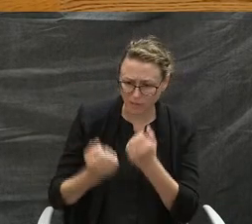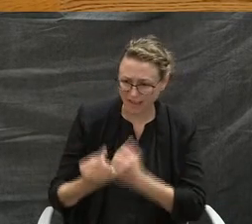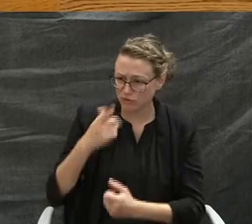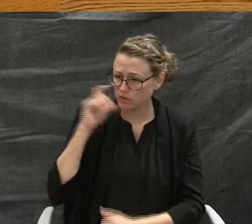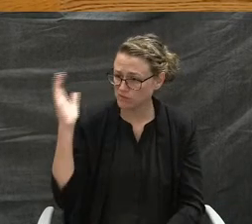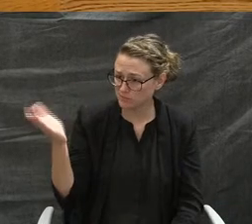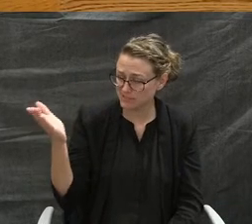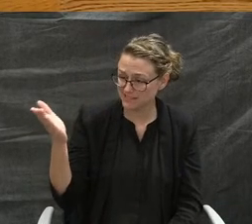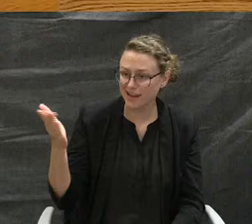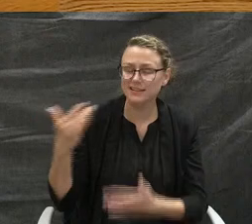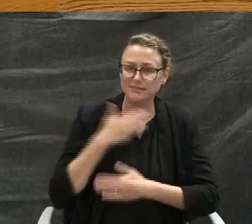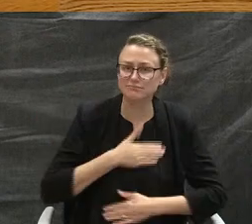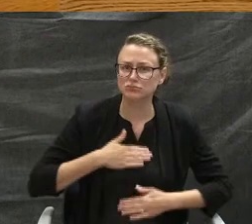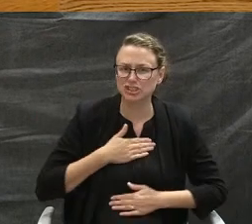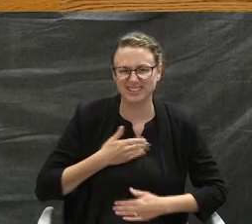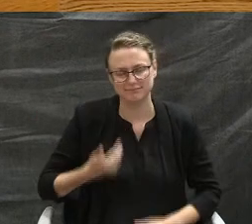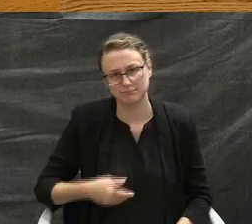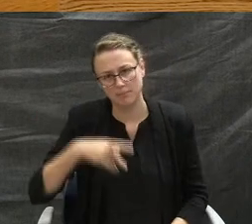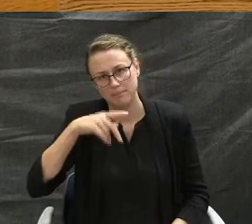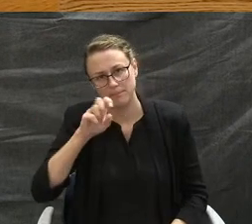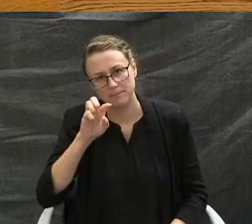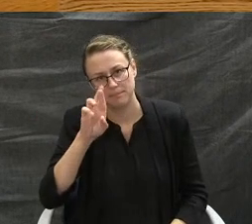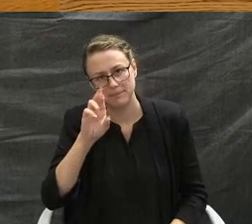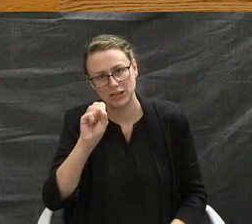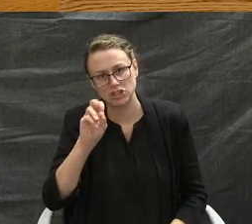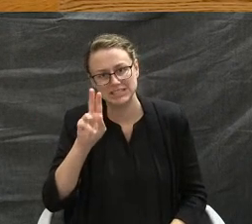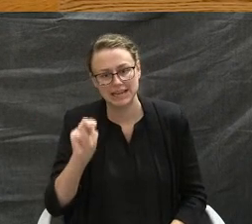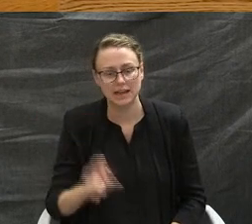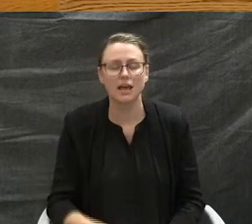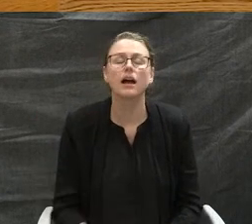presenters. I appreciate that presentation. So the last option